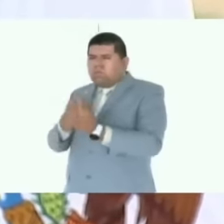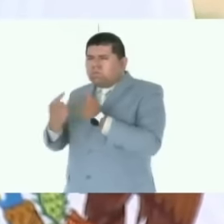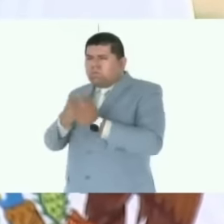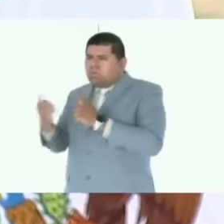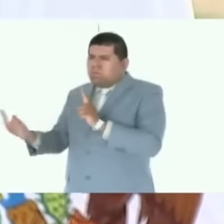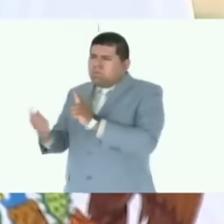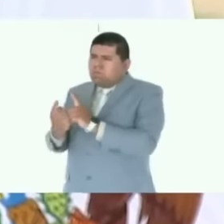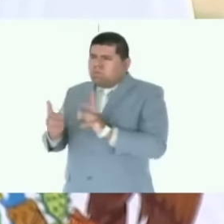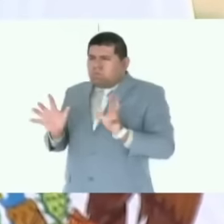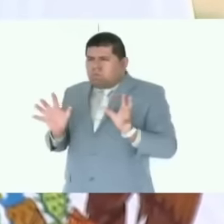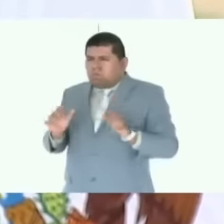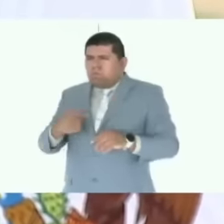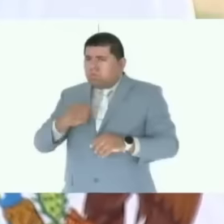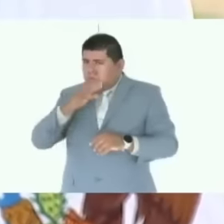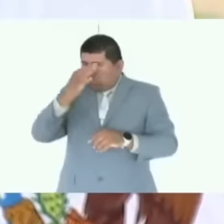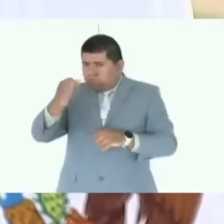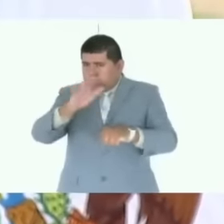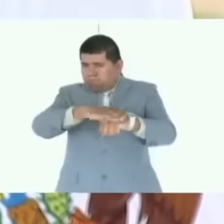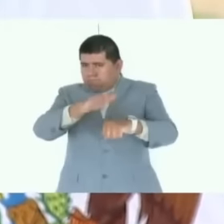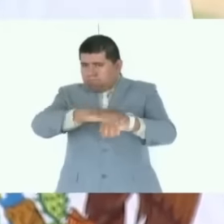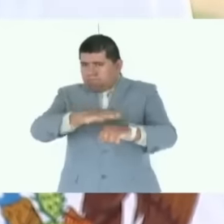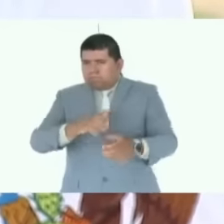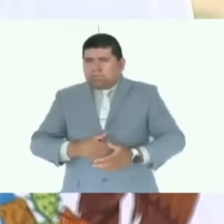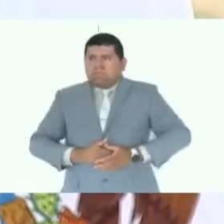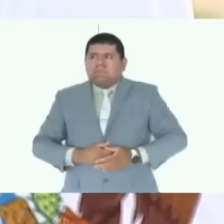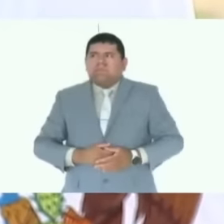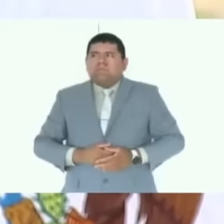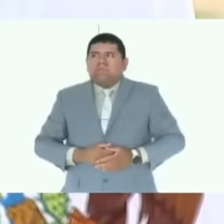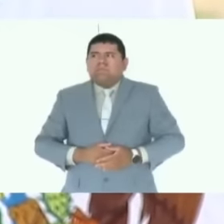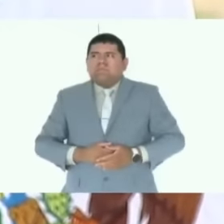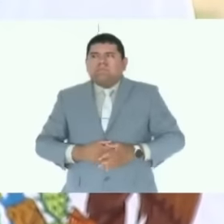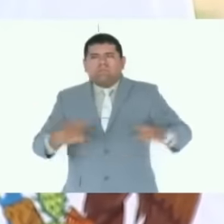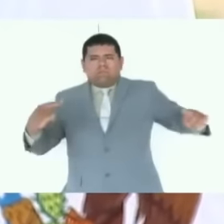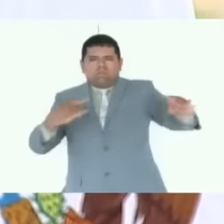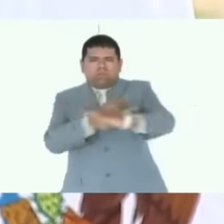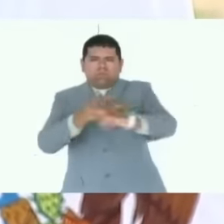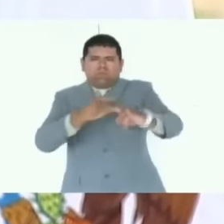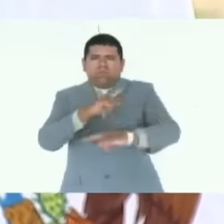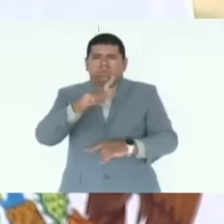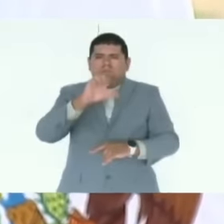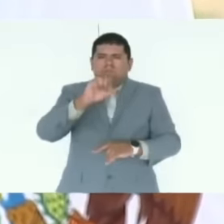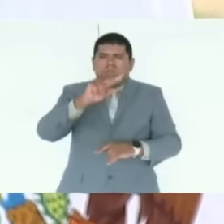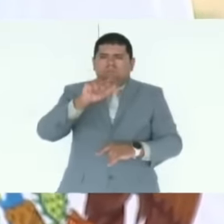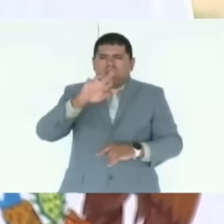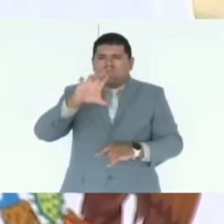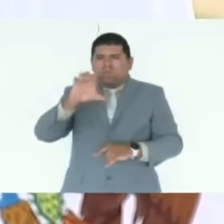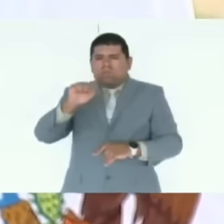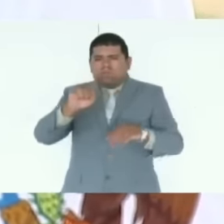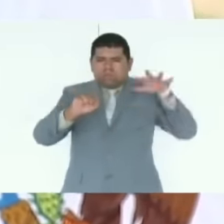least I am going to tell you say we are going to build the Las Varas Samblas highway we are going to continue with the